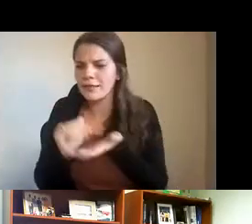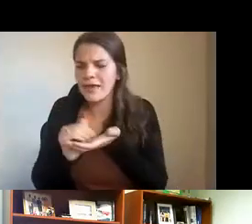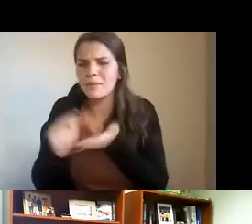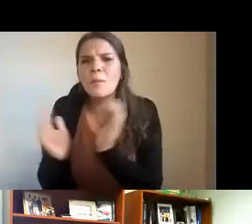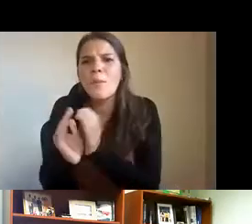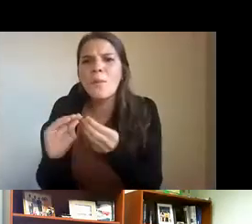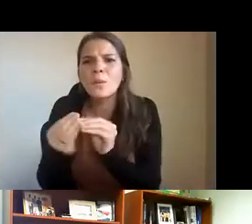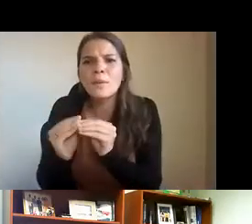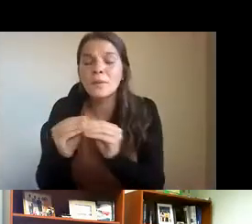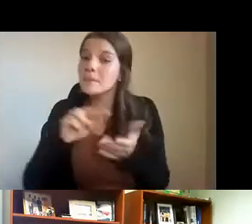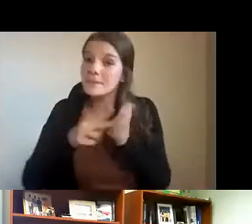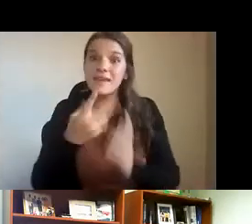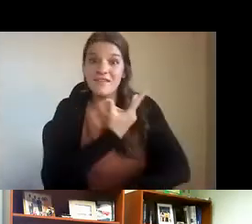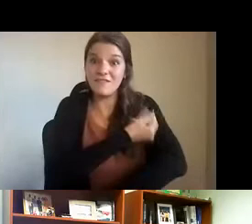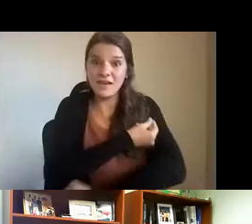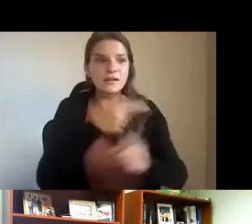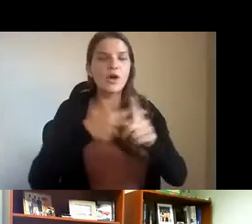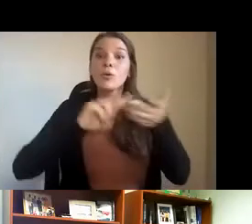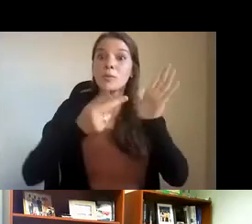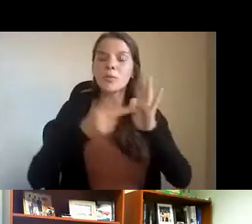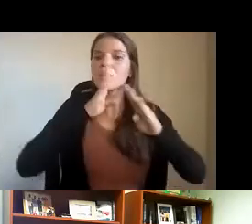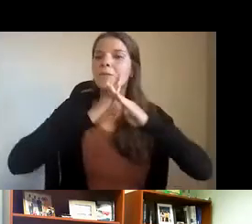preventing people from being hospitalized, and they're preventing people from dying.